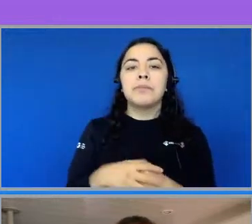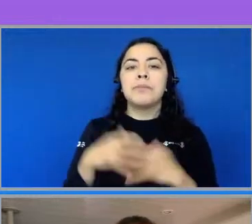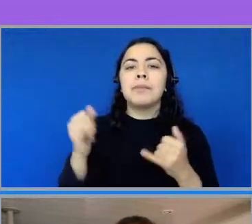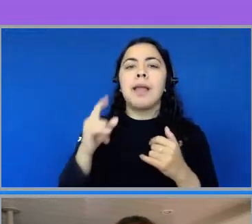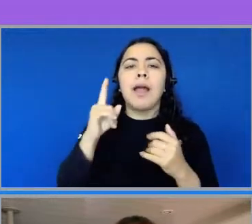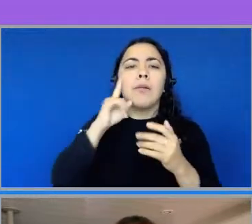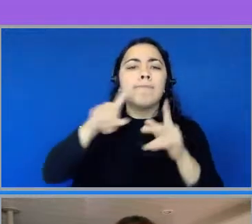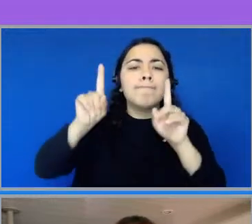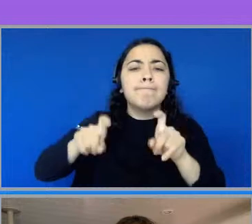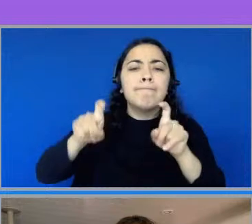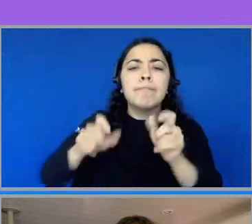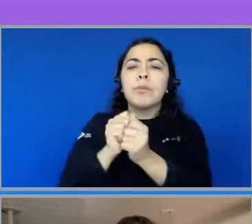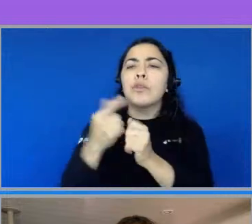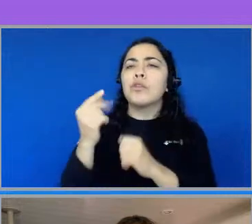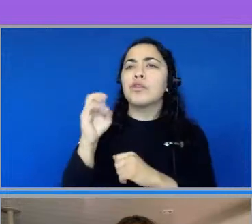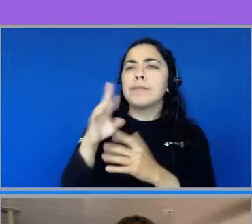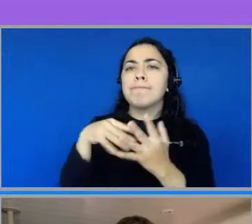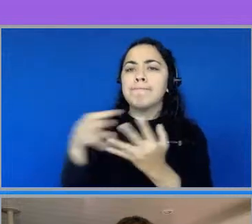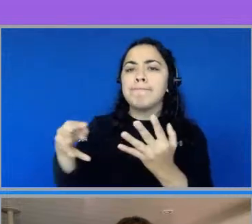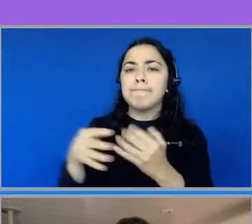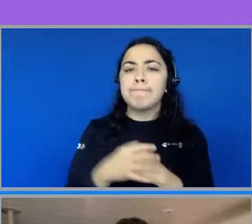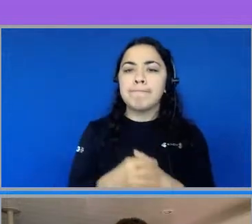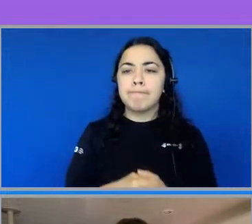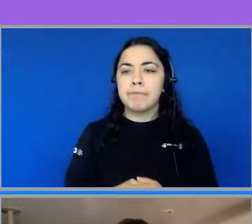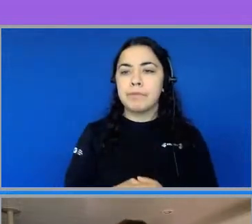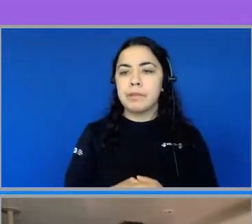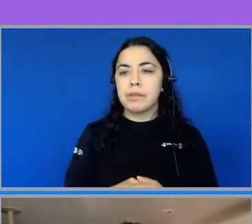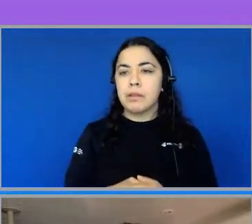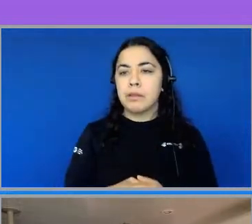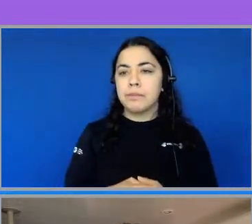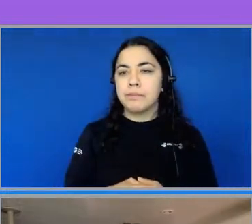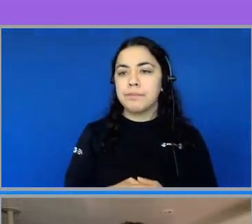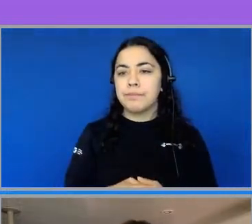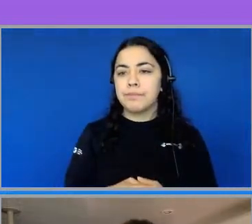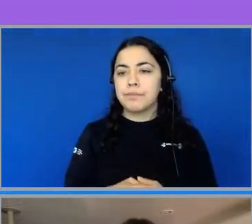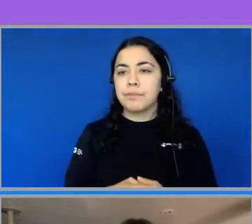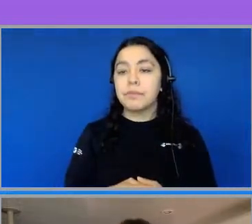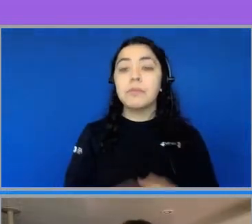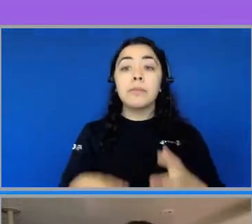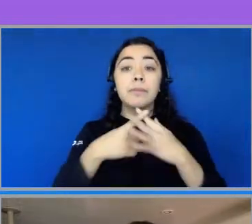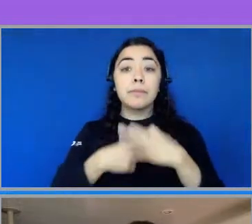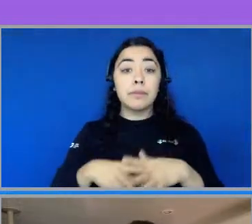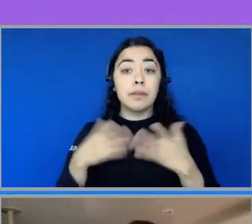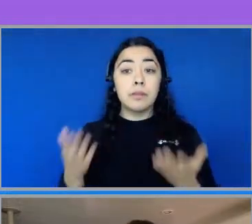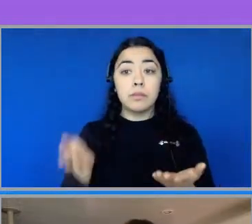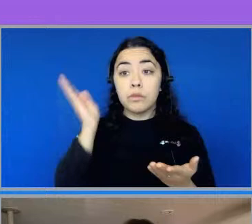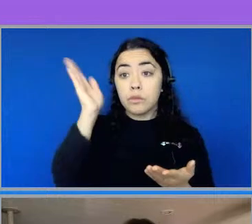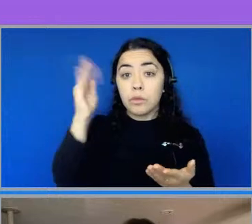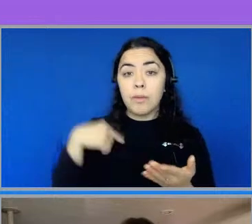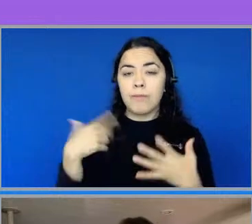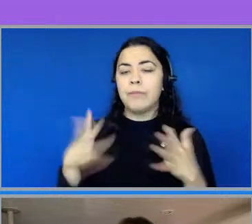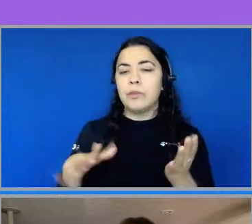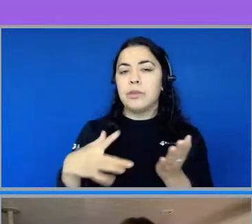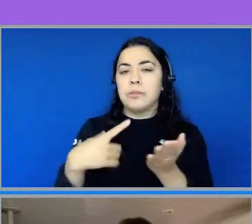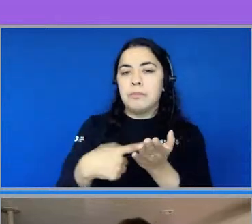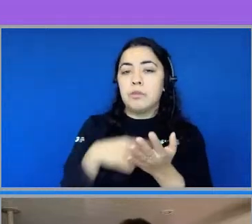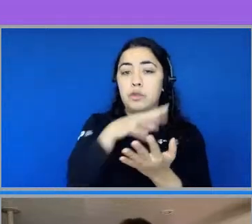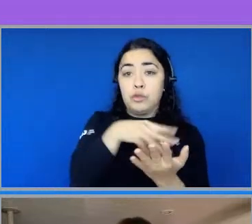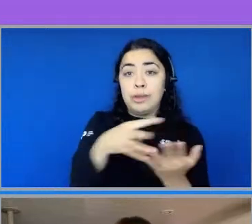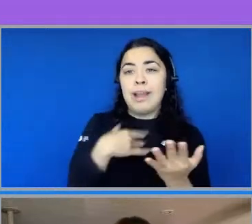look at how this works with grid. So at the beginning of